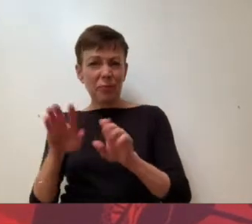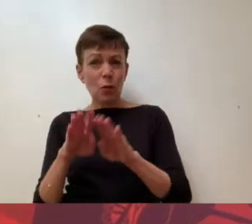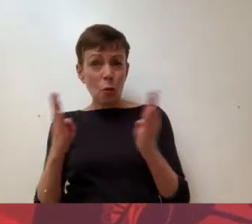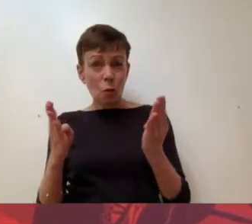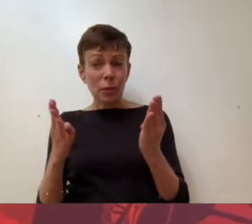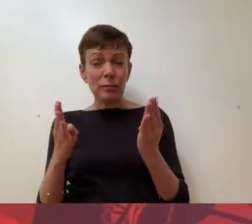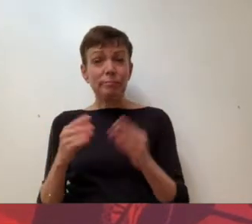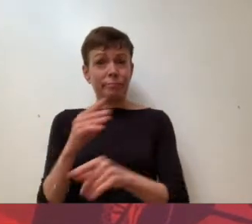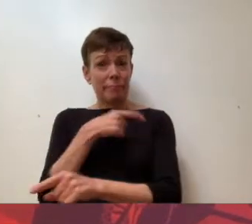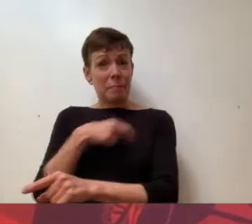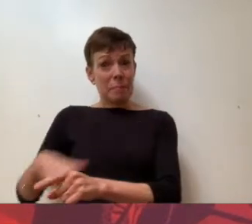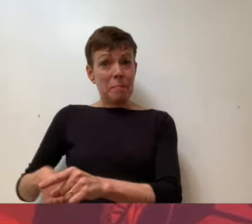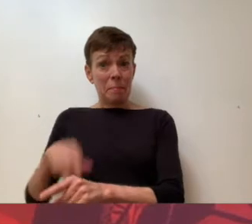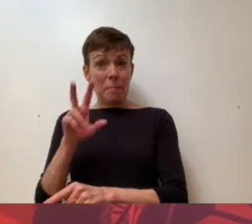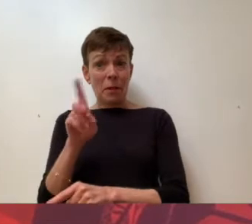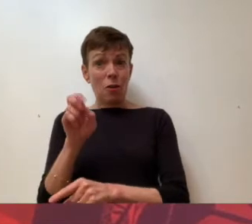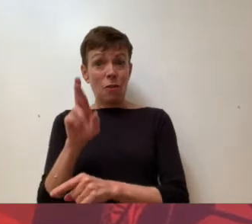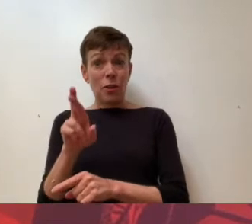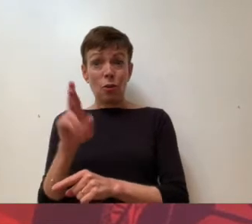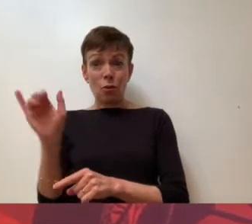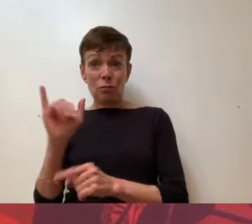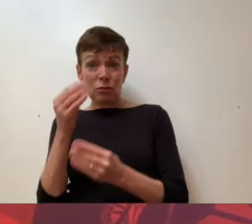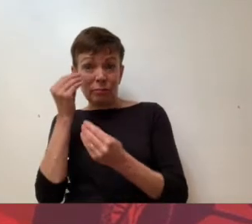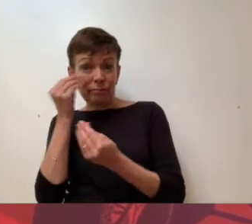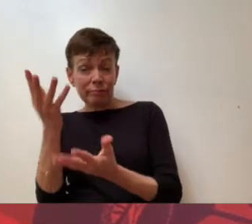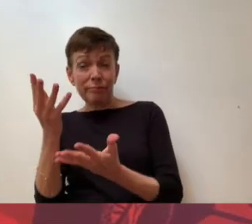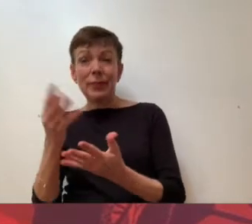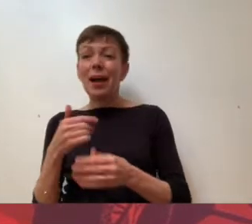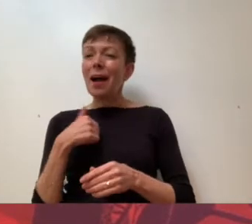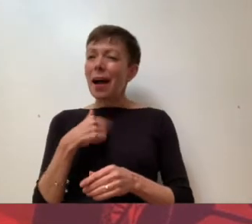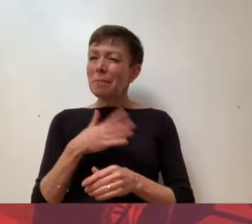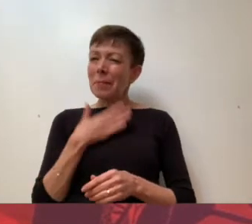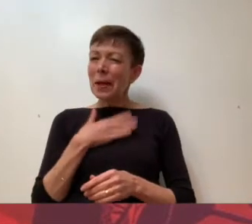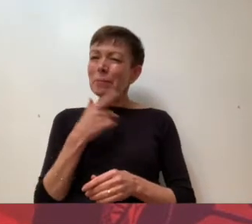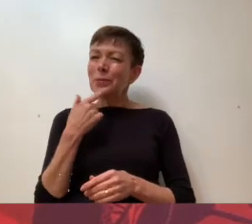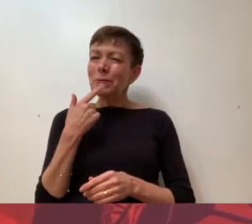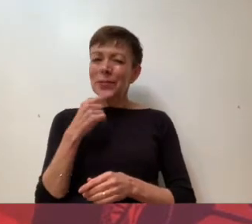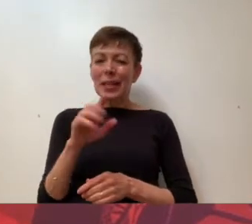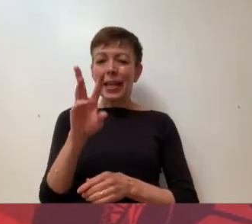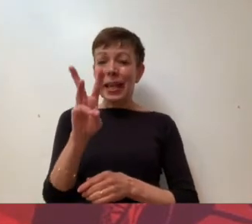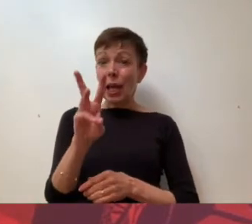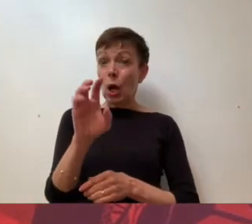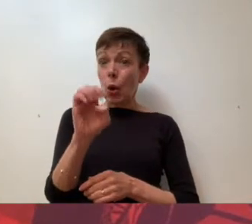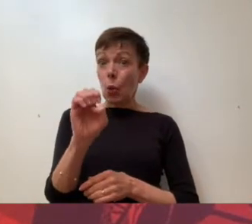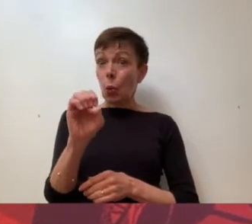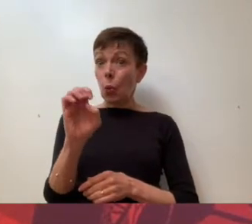safety of our community as a whole. I am not going to highlight all of the openings